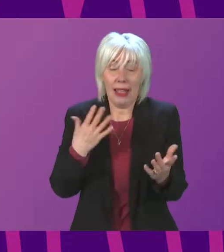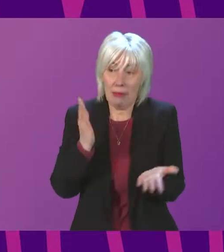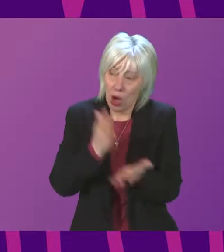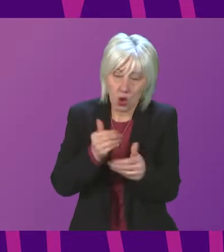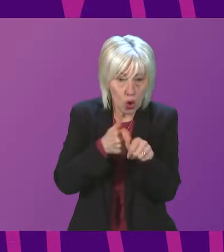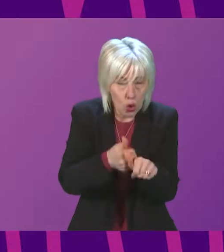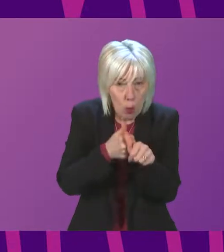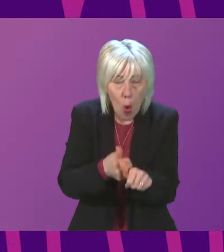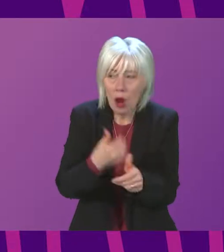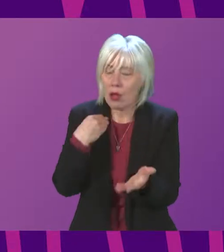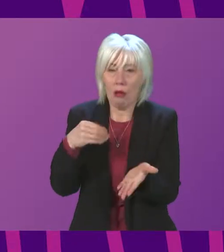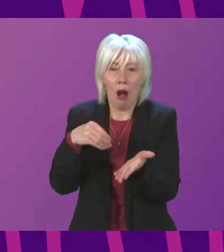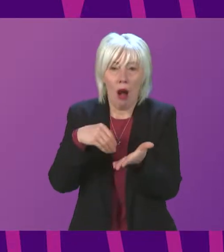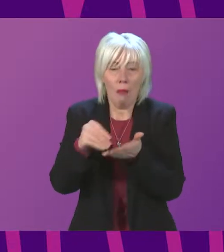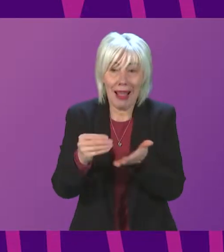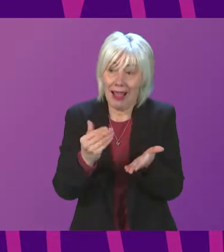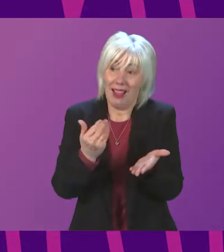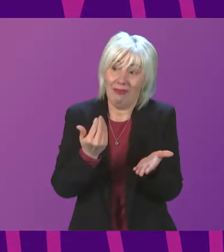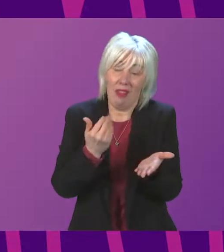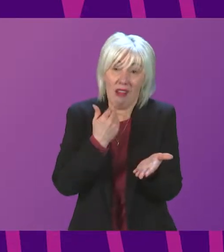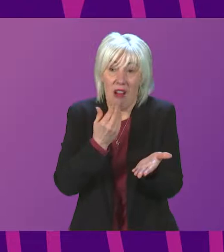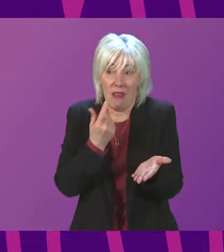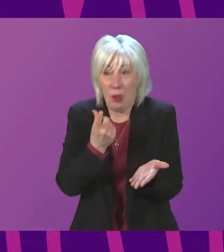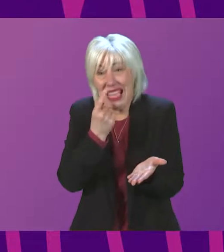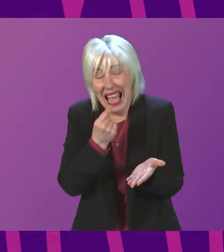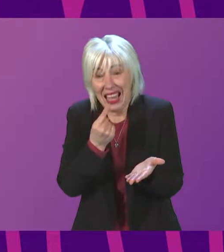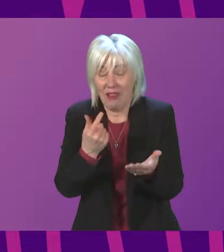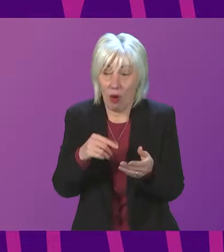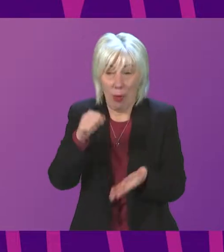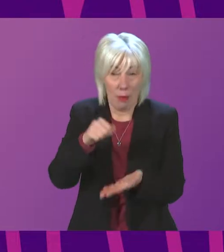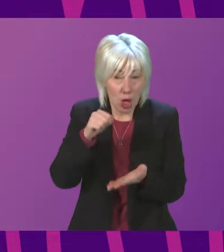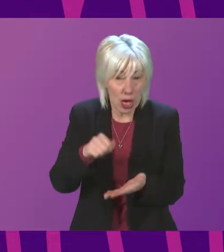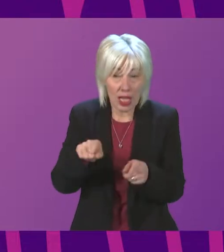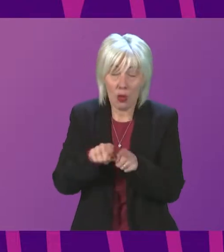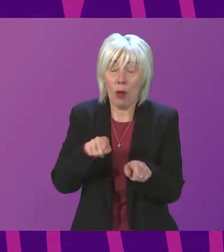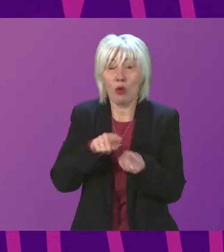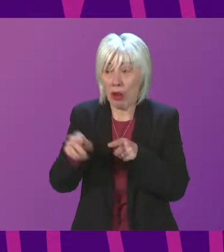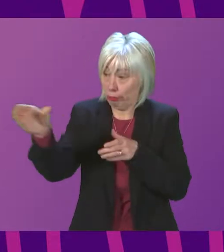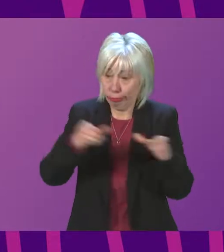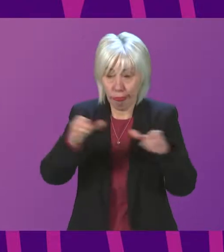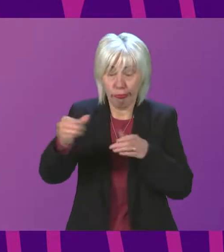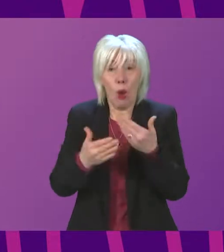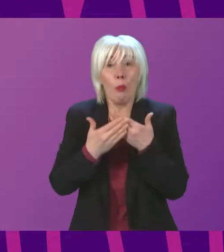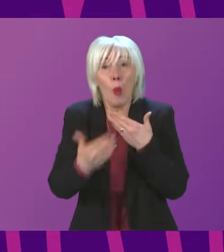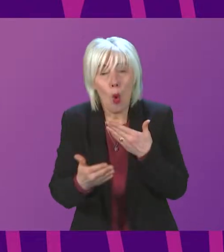as we can deliver within our resources; and recruiting more NHS staff. That is what we are getting on with.